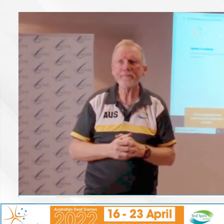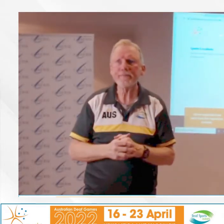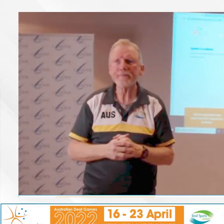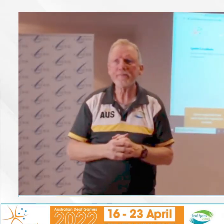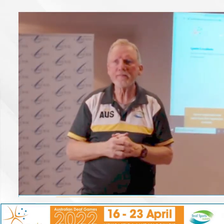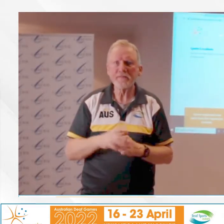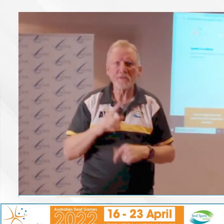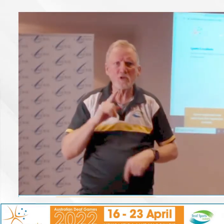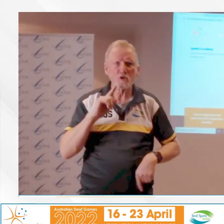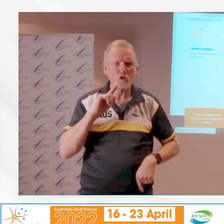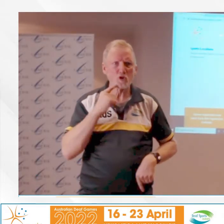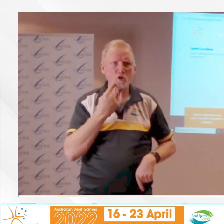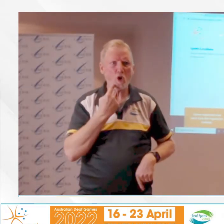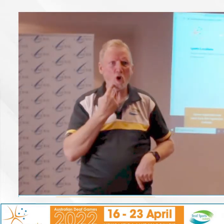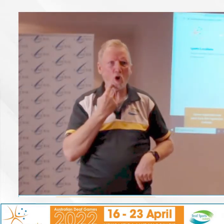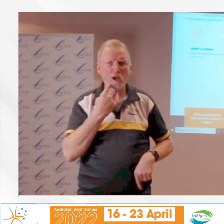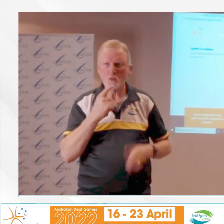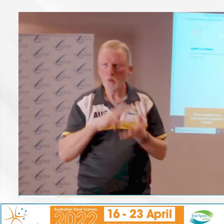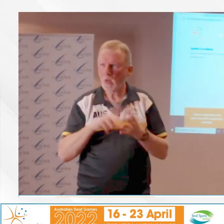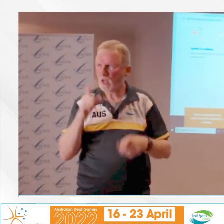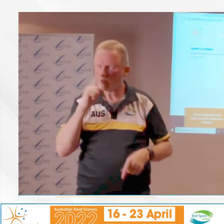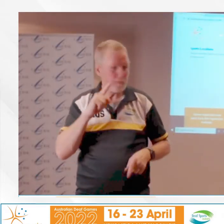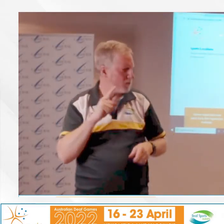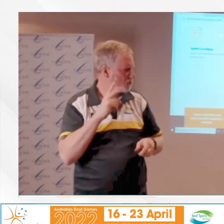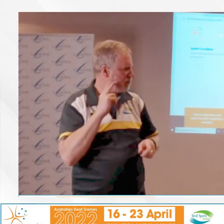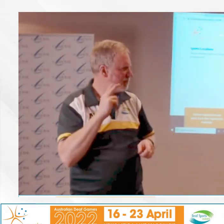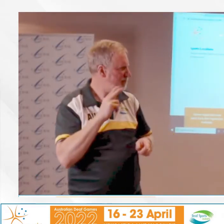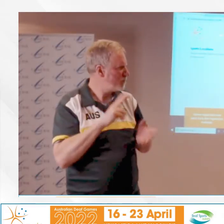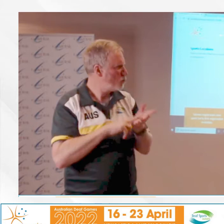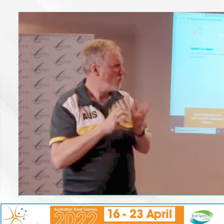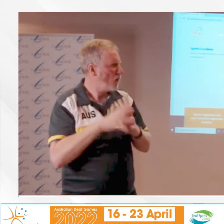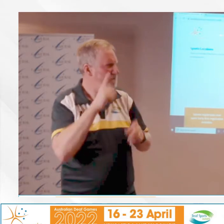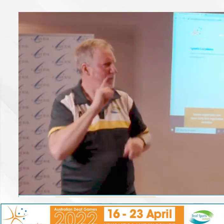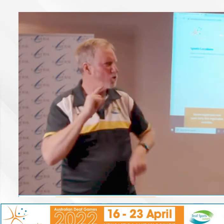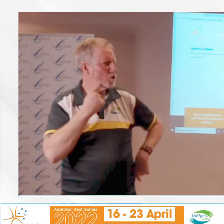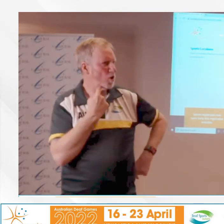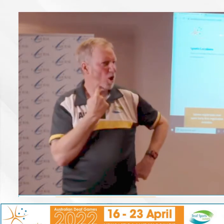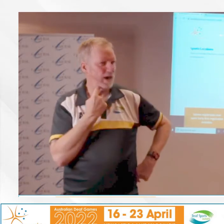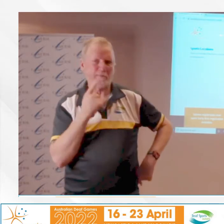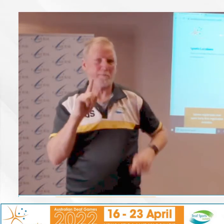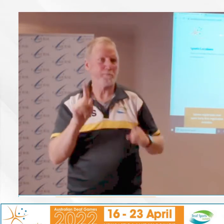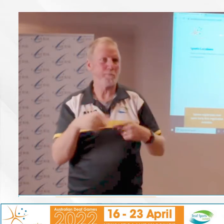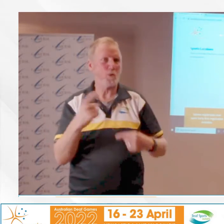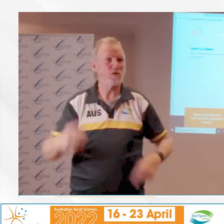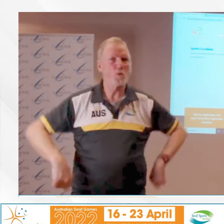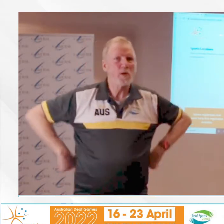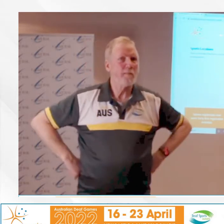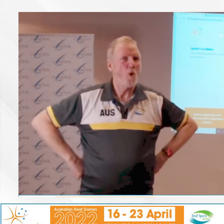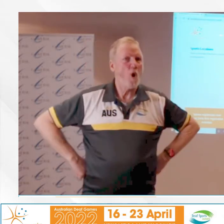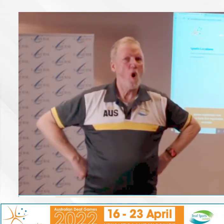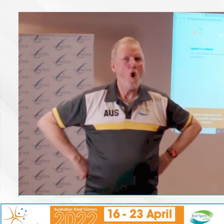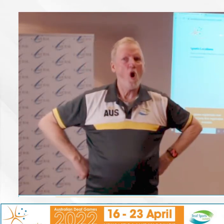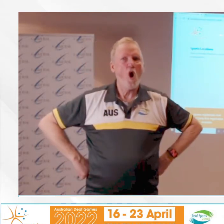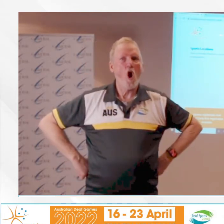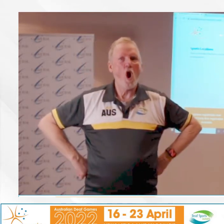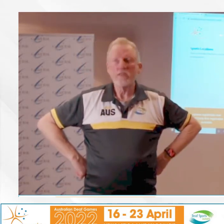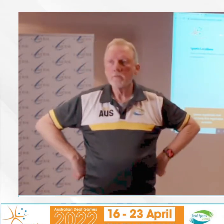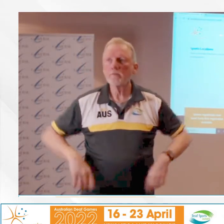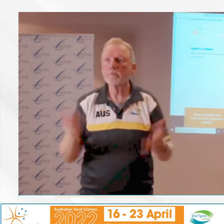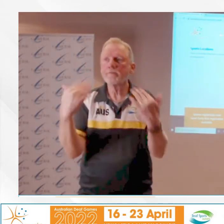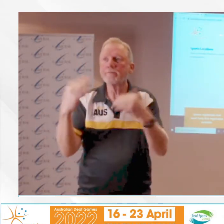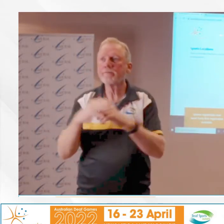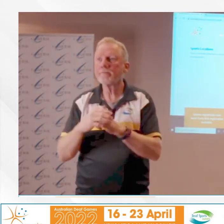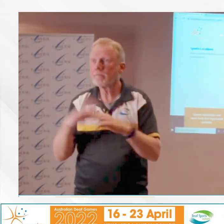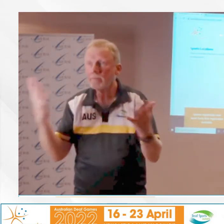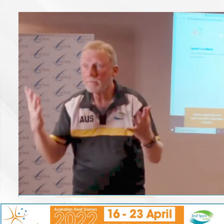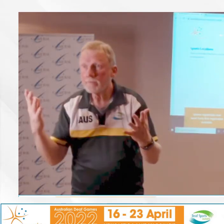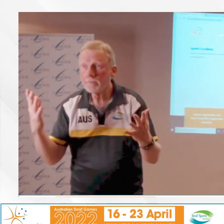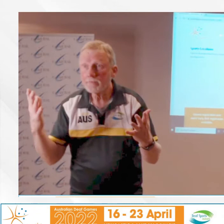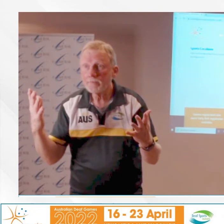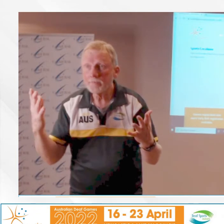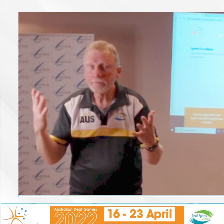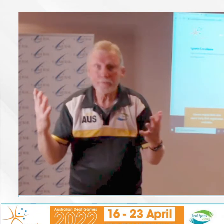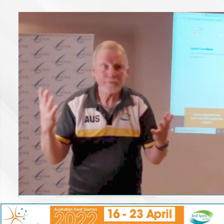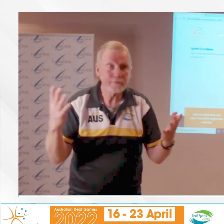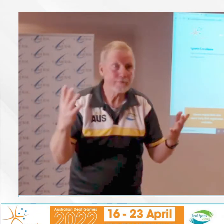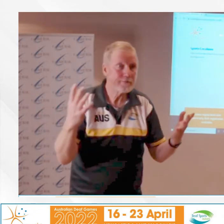things down uh everyone's a little bit shy what's happening right any other questions